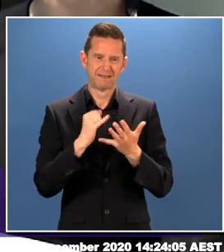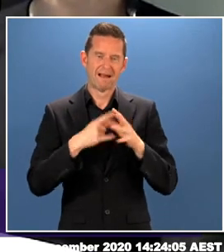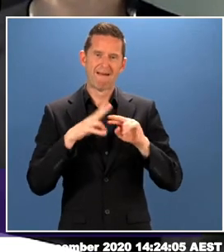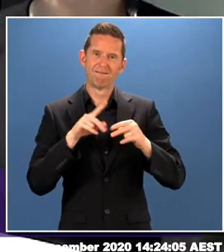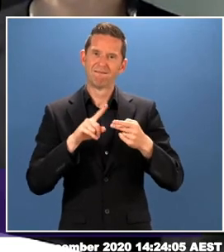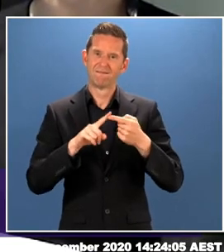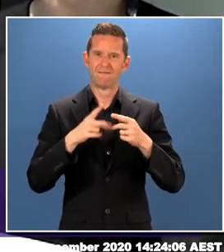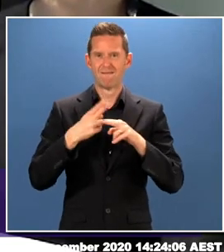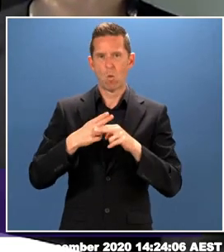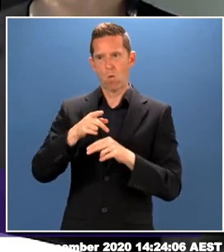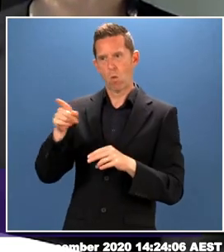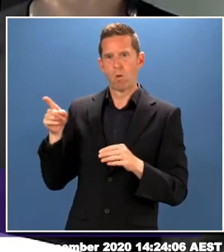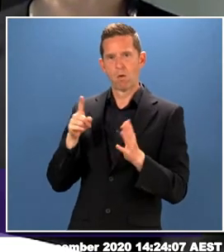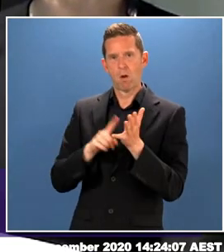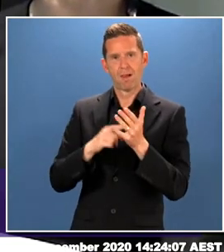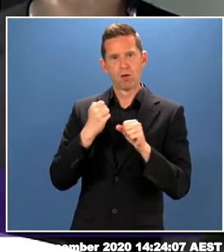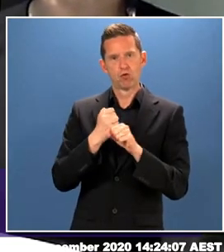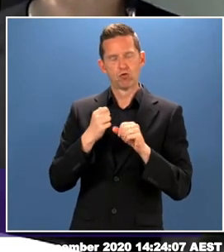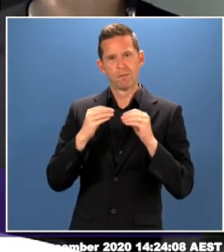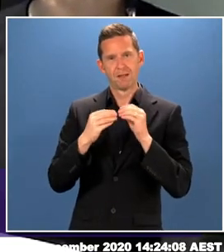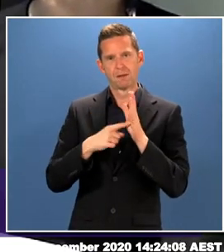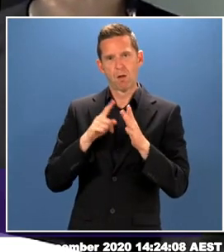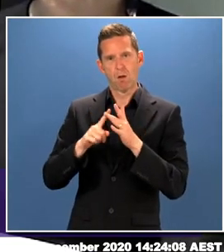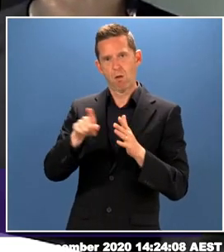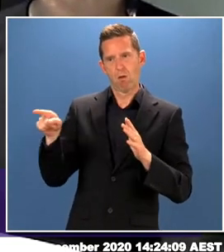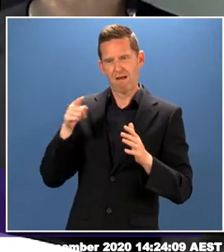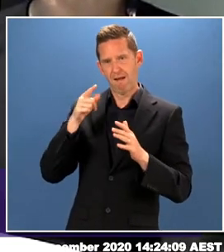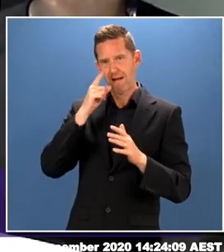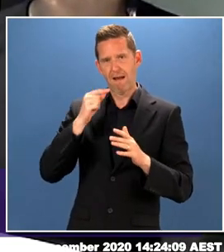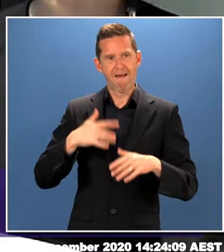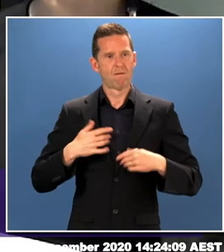It's, the tool really focuses on much more on disability rather than